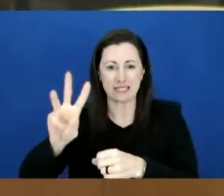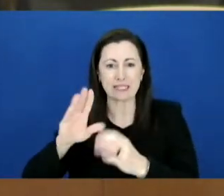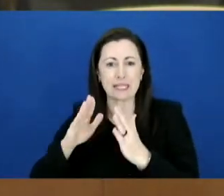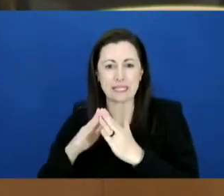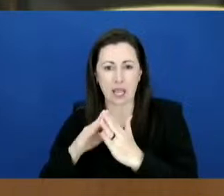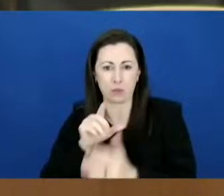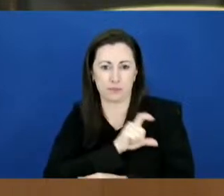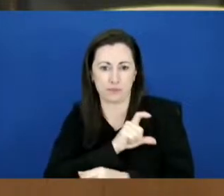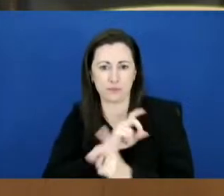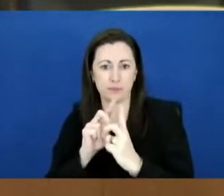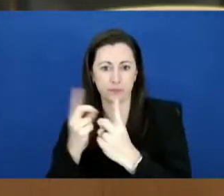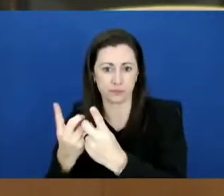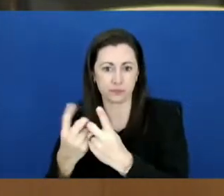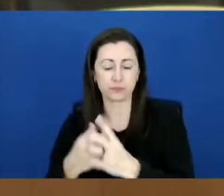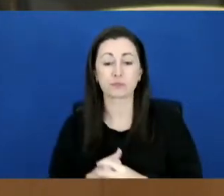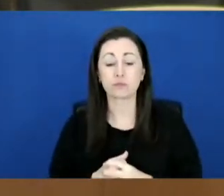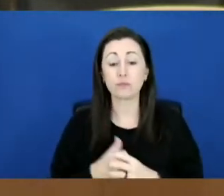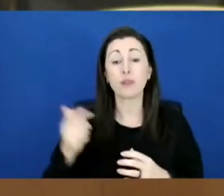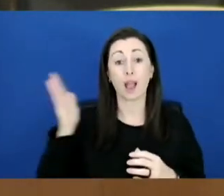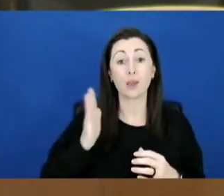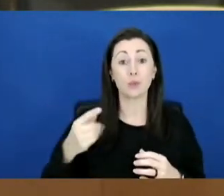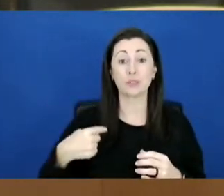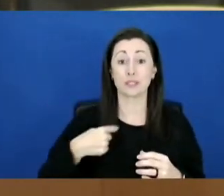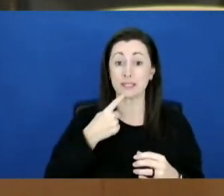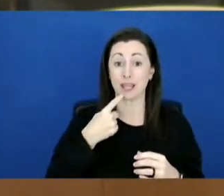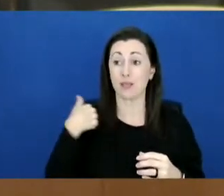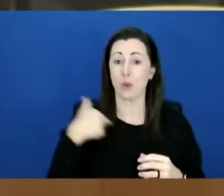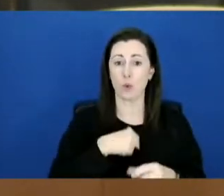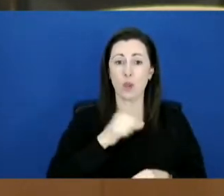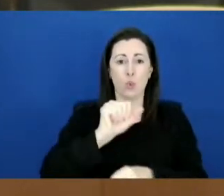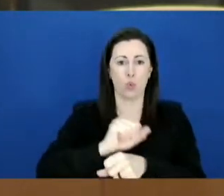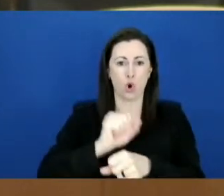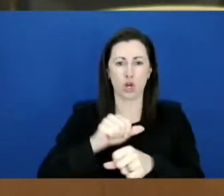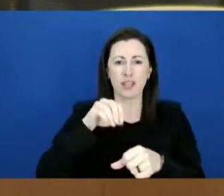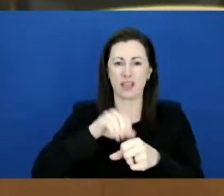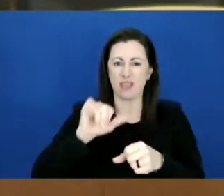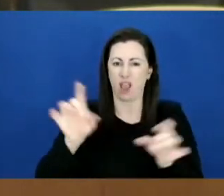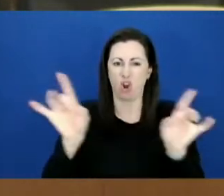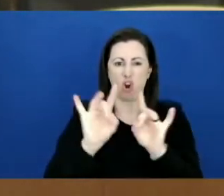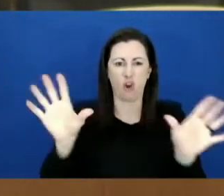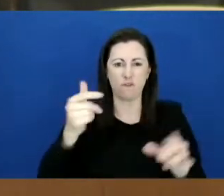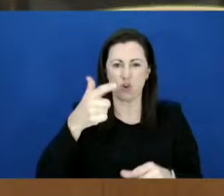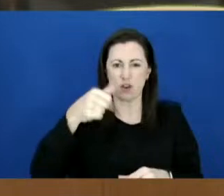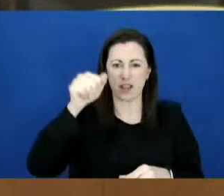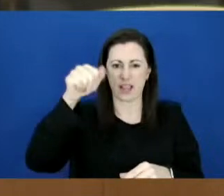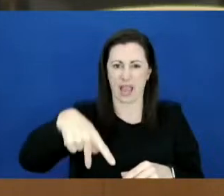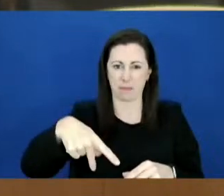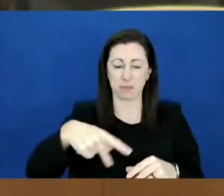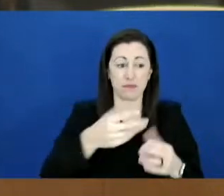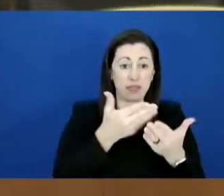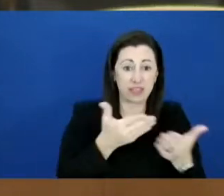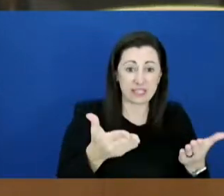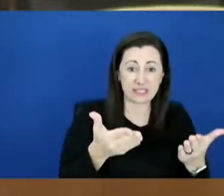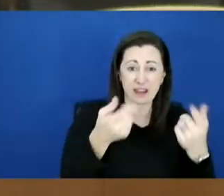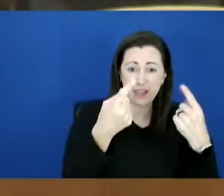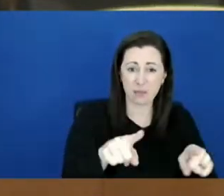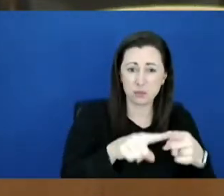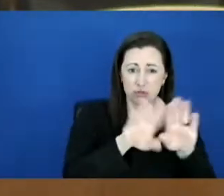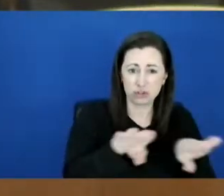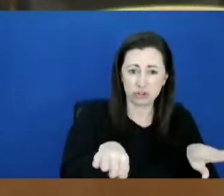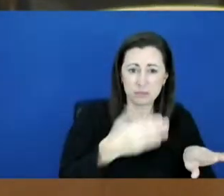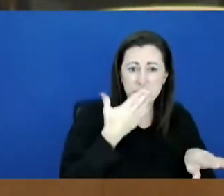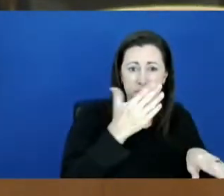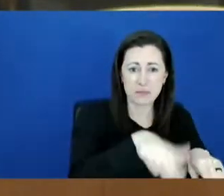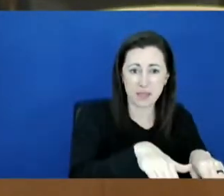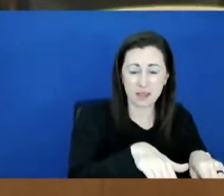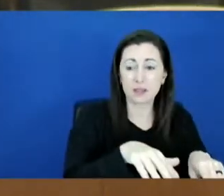OUR SIX TOWN POLICE DEPARTMENTS.